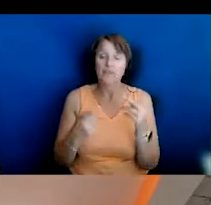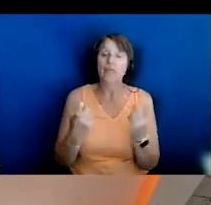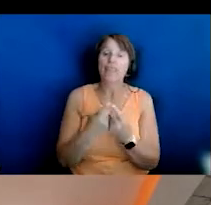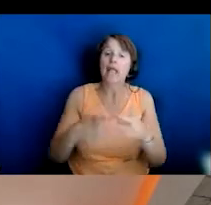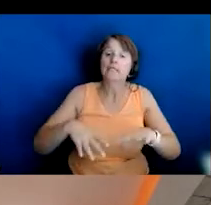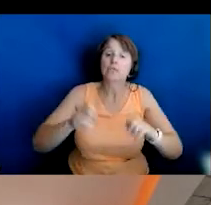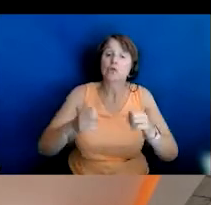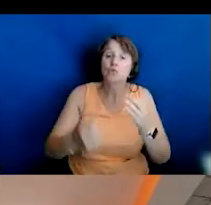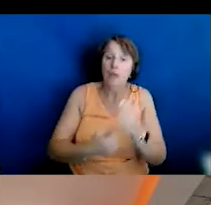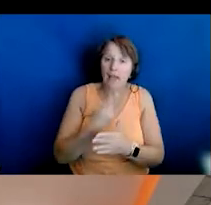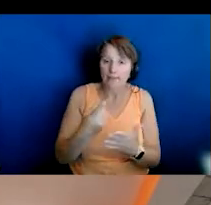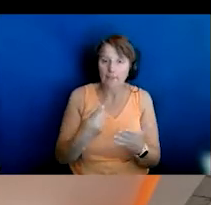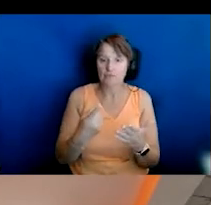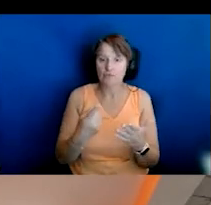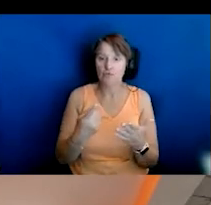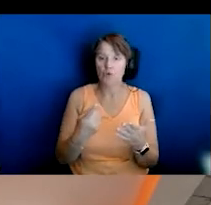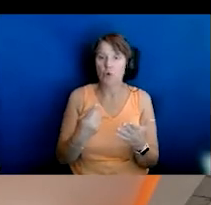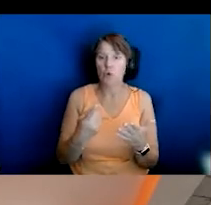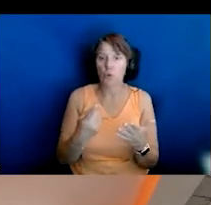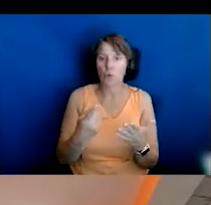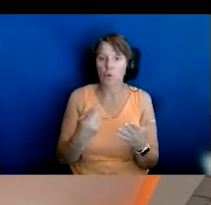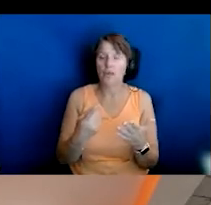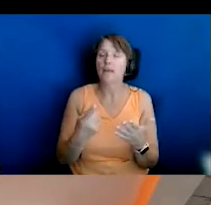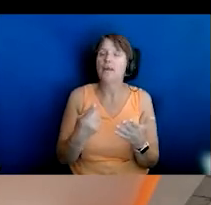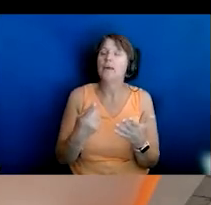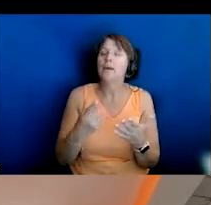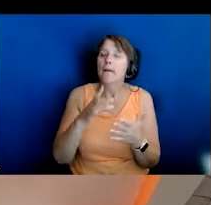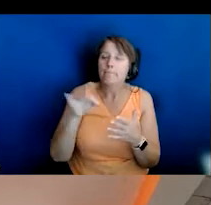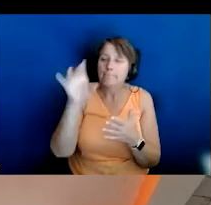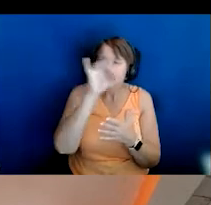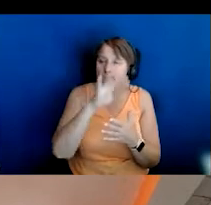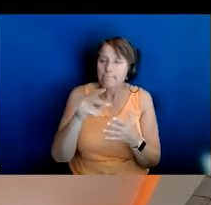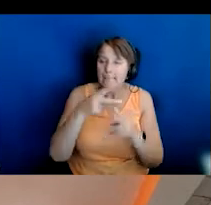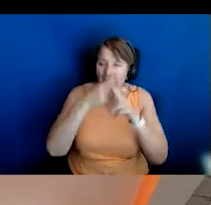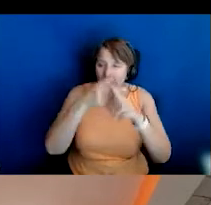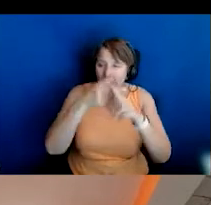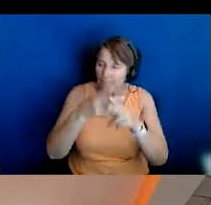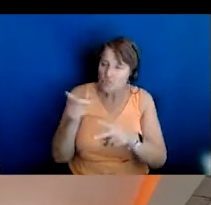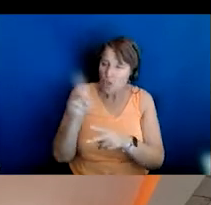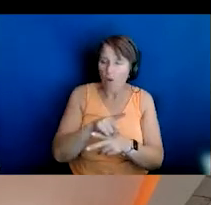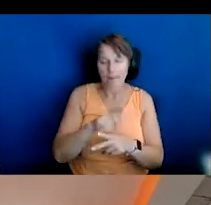like beekeepers came and started beekeeping. A farmer drove by one day and said, oh, you're